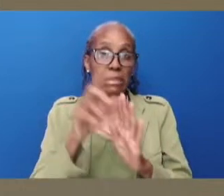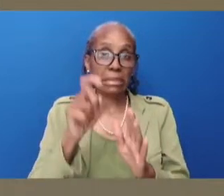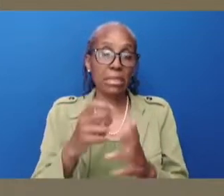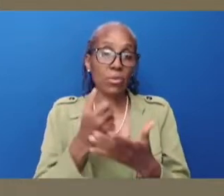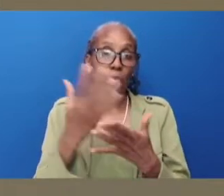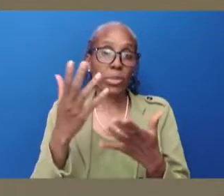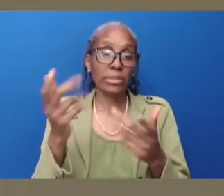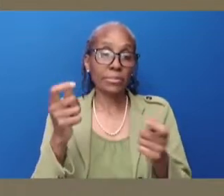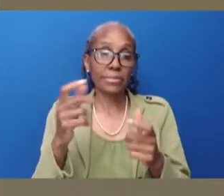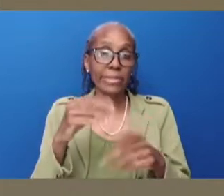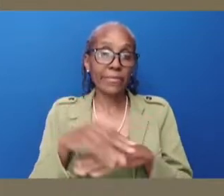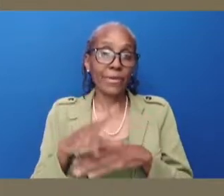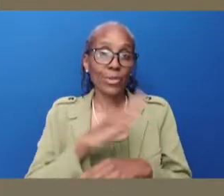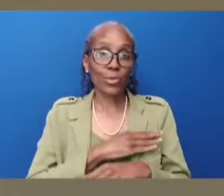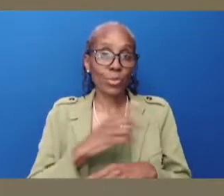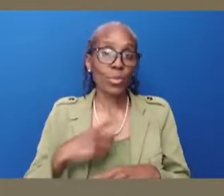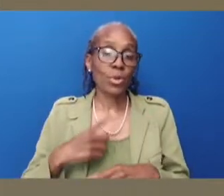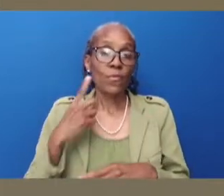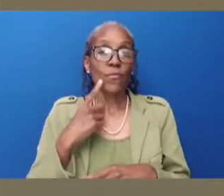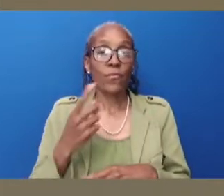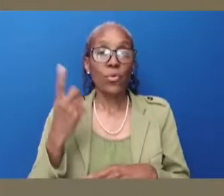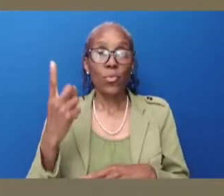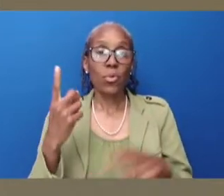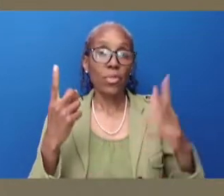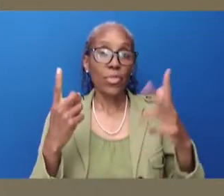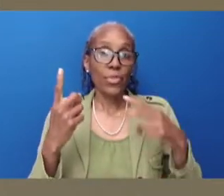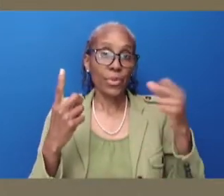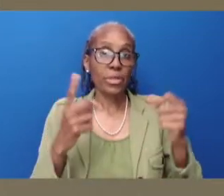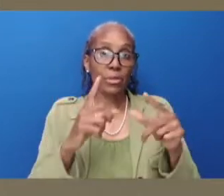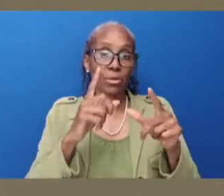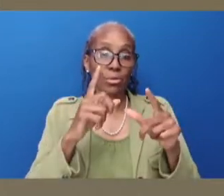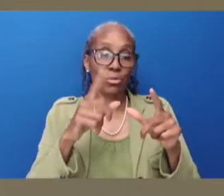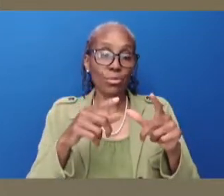CHAIR WILL END STINK A MOTION